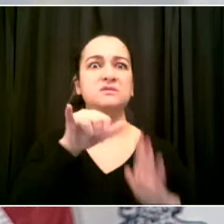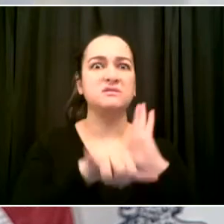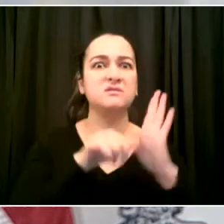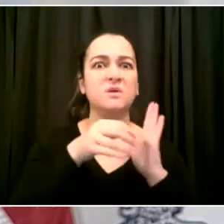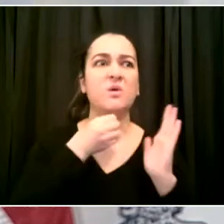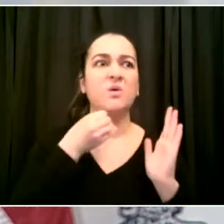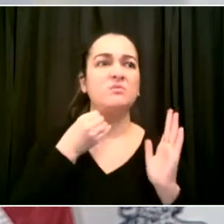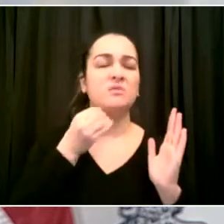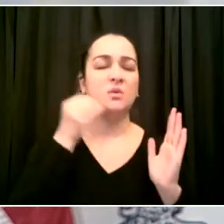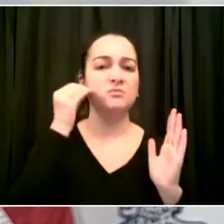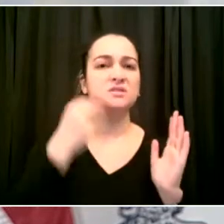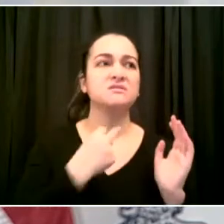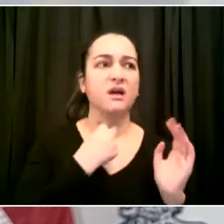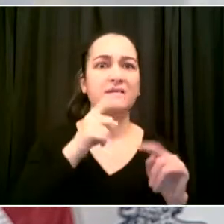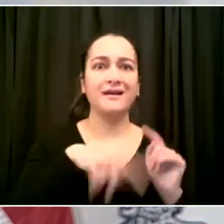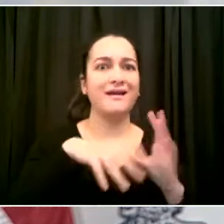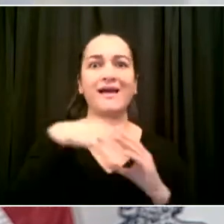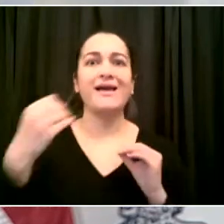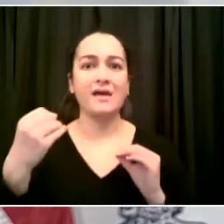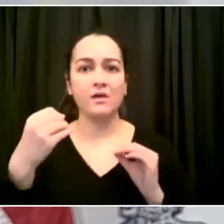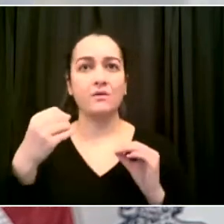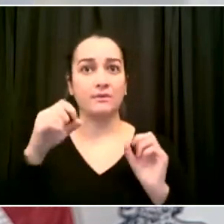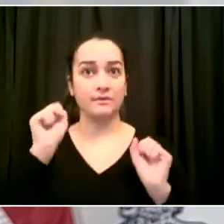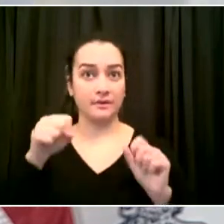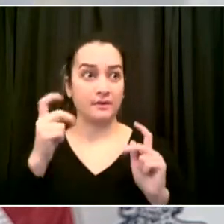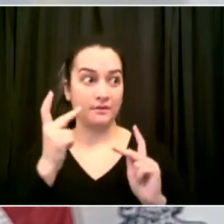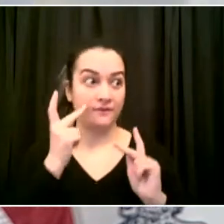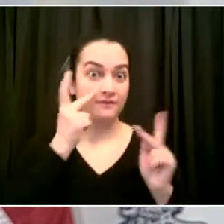THE DELIVERY OF VACCCINES TO HOMEBOUND SENIORS, HOW YOU LOOK FORWARD TO